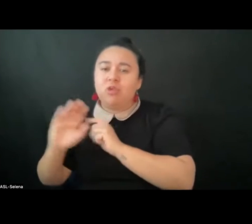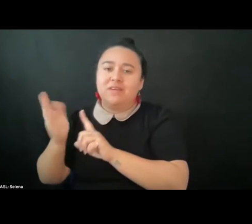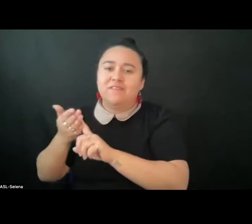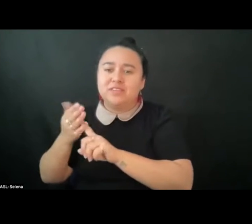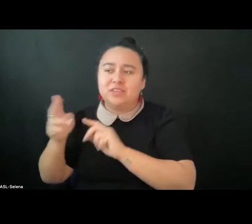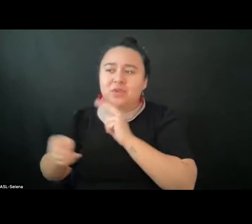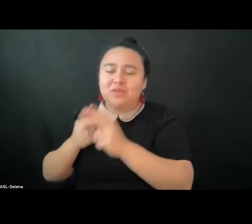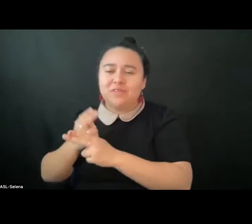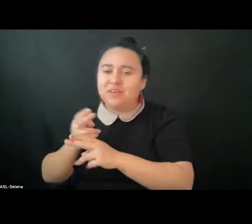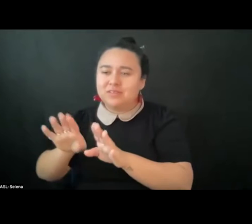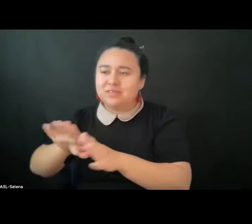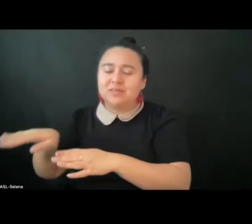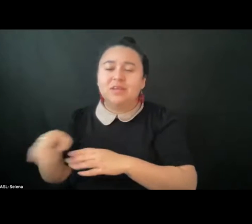propaganda --